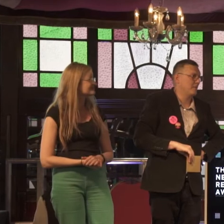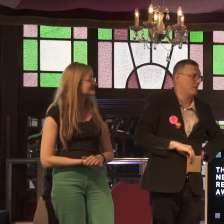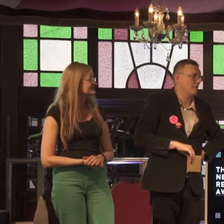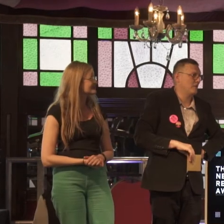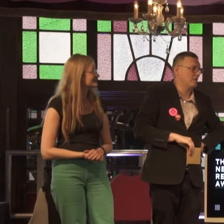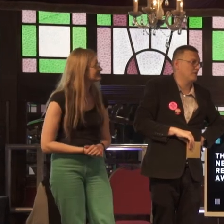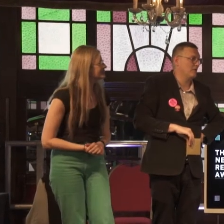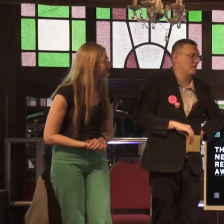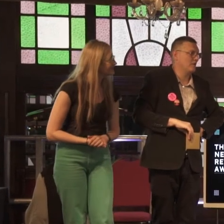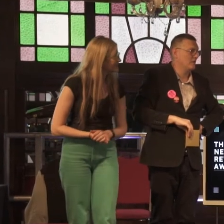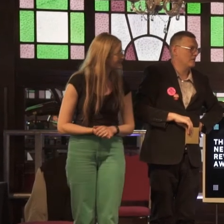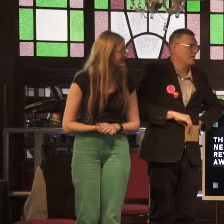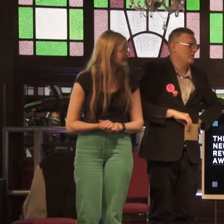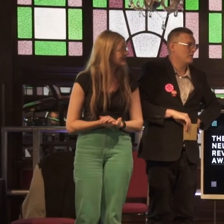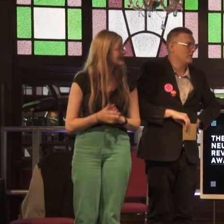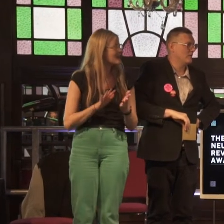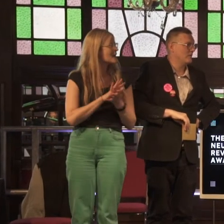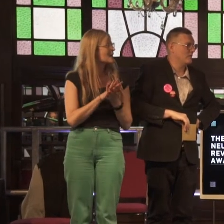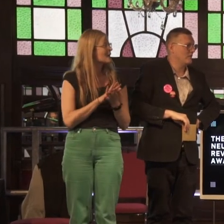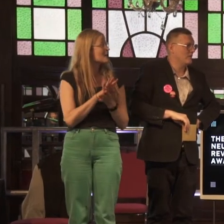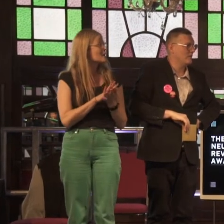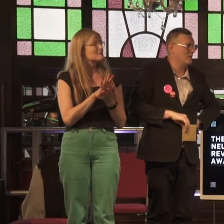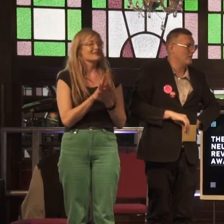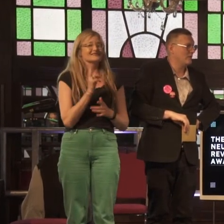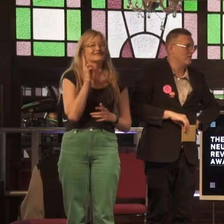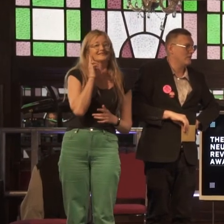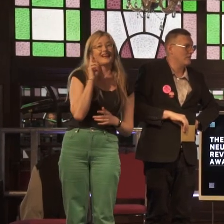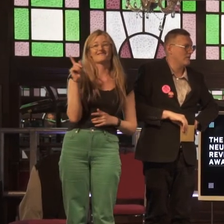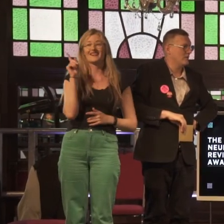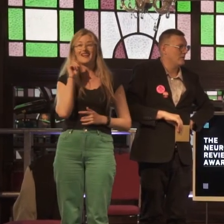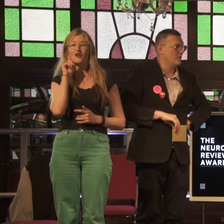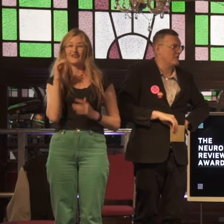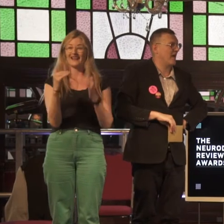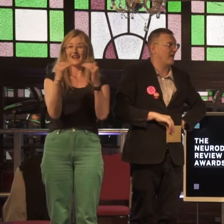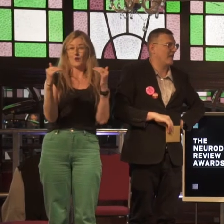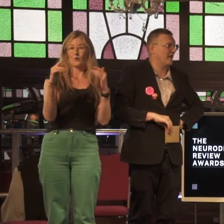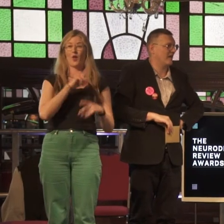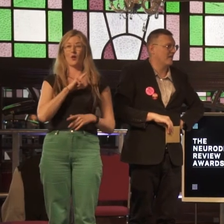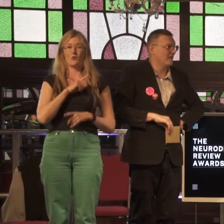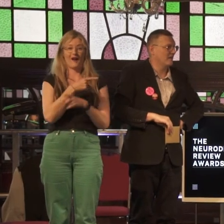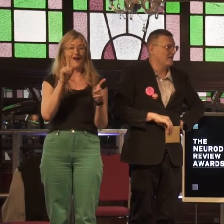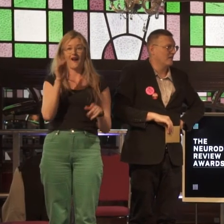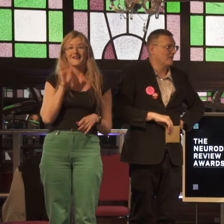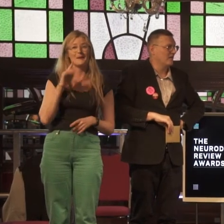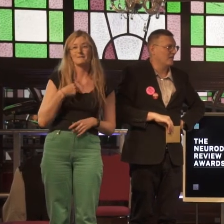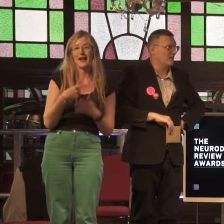Equalises the gap between those who are hard-of-hearing, and up for the hard-of-hearing award, and everyone else. Yeah, yeah.